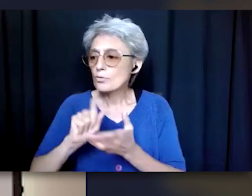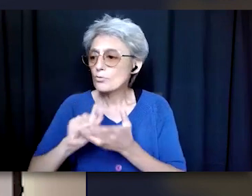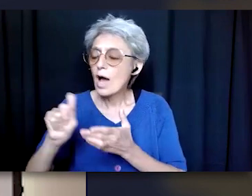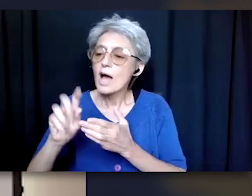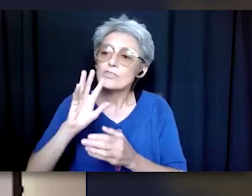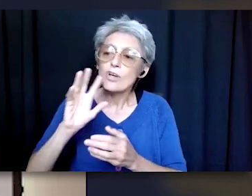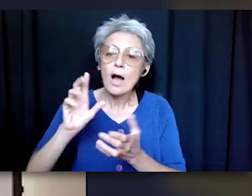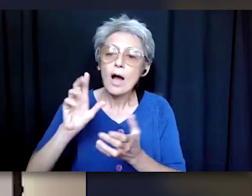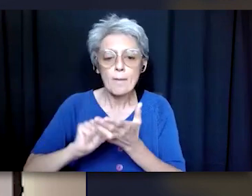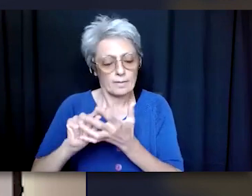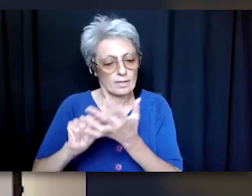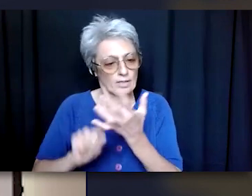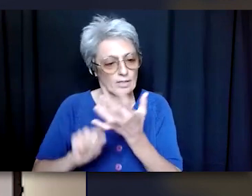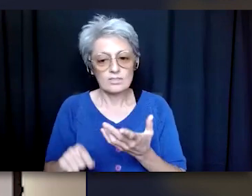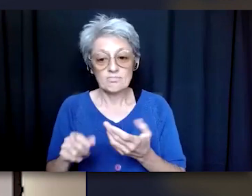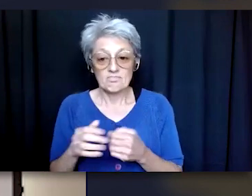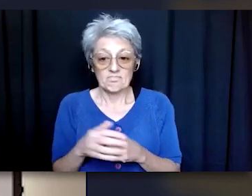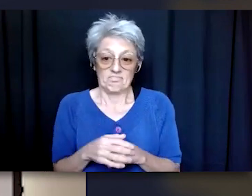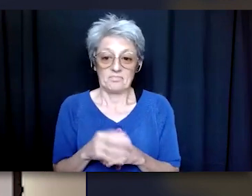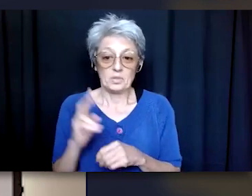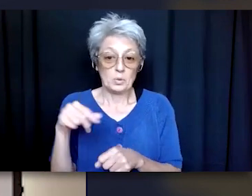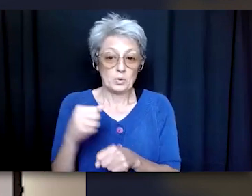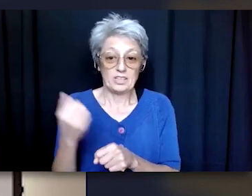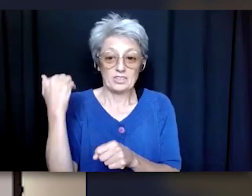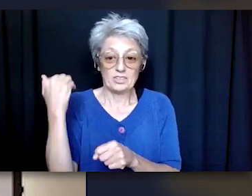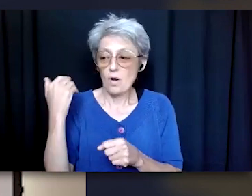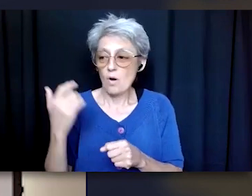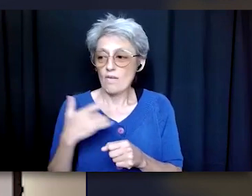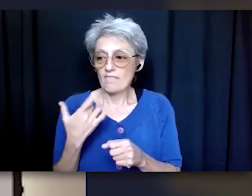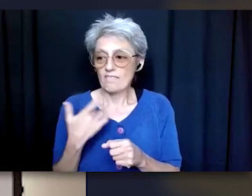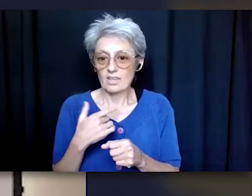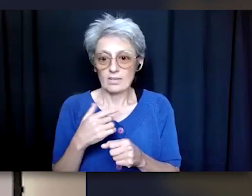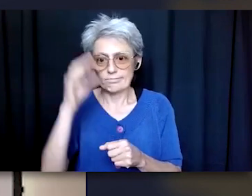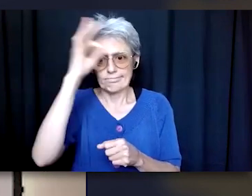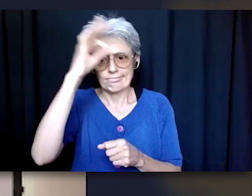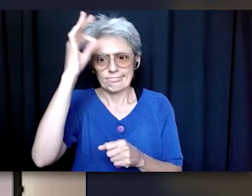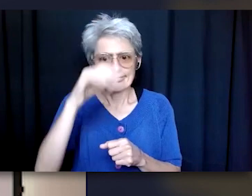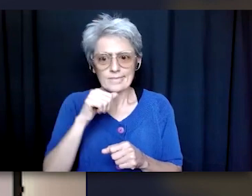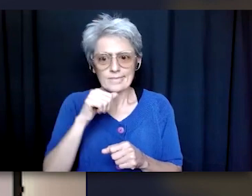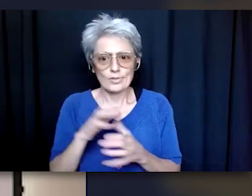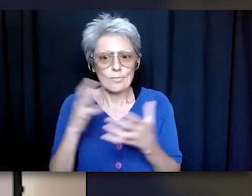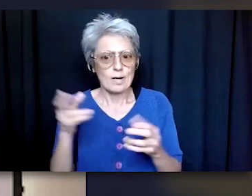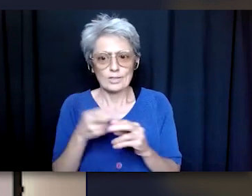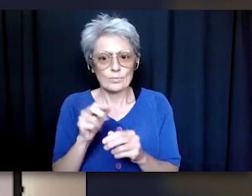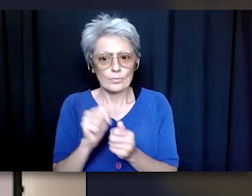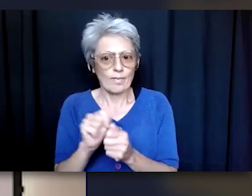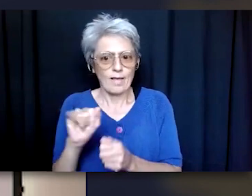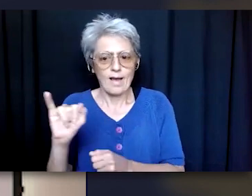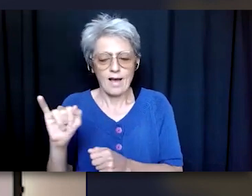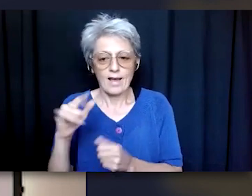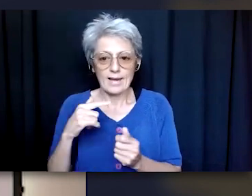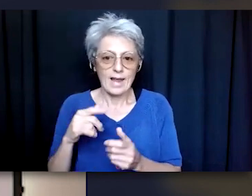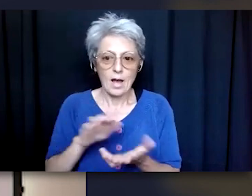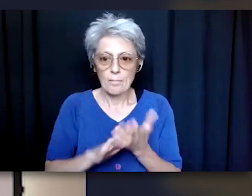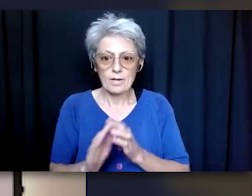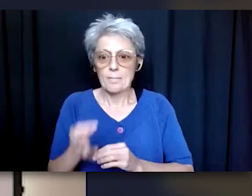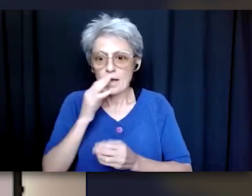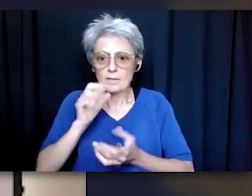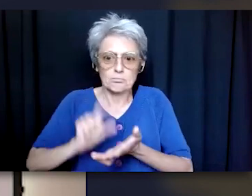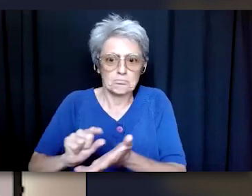AI even two years ago. So there is an element in this whole conversation that is really the